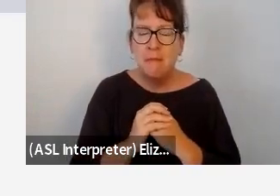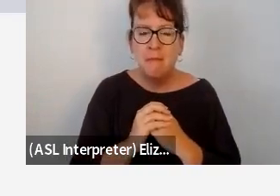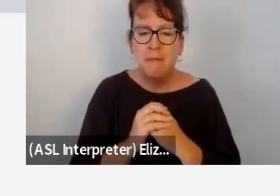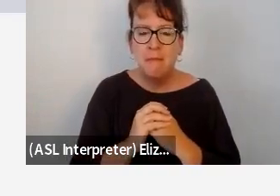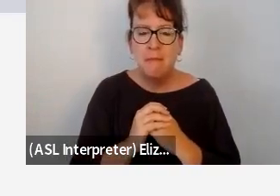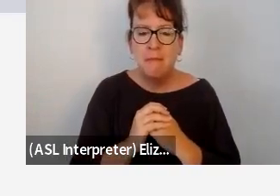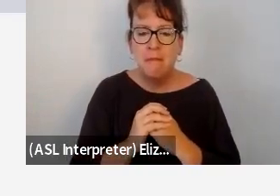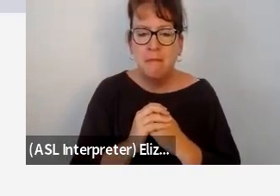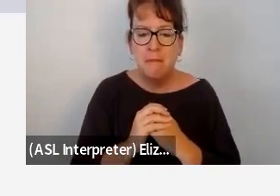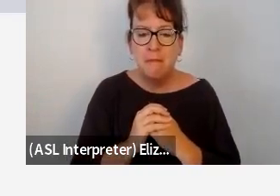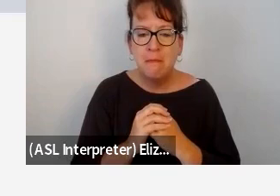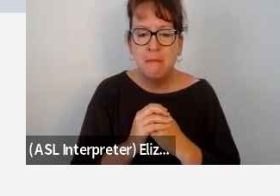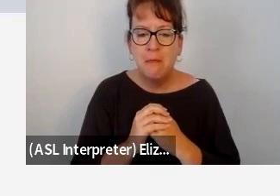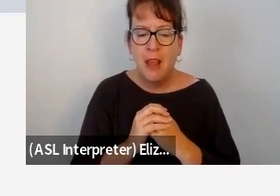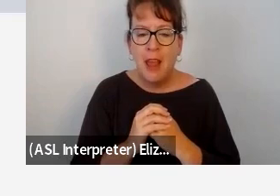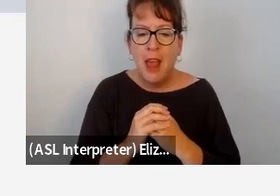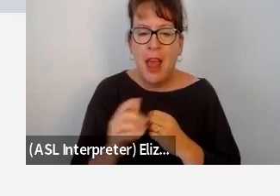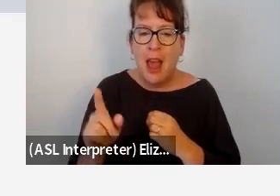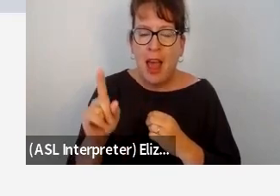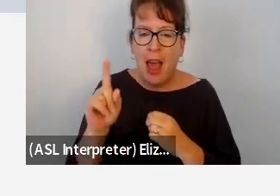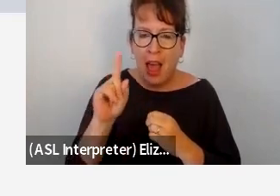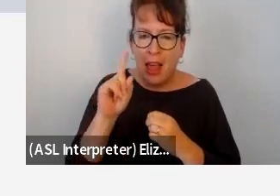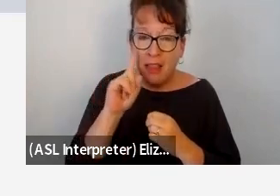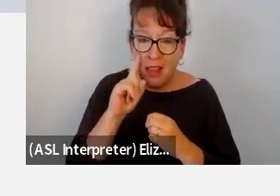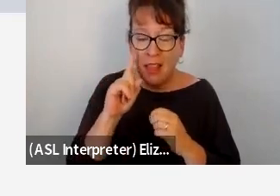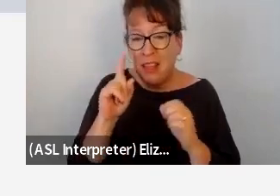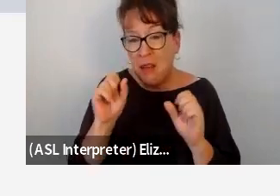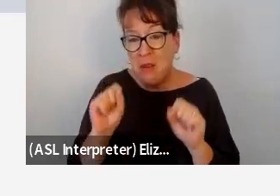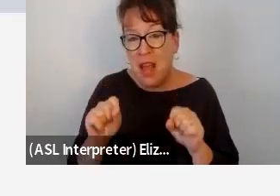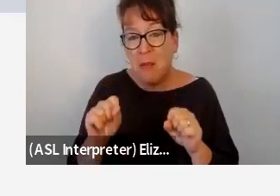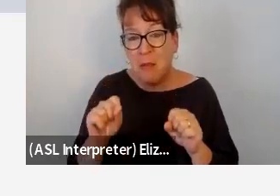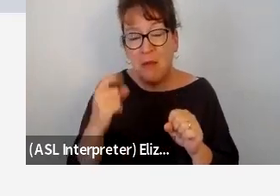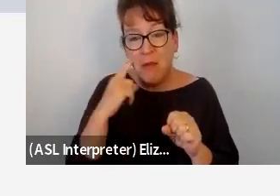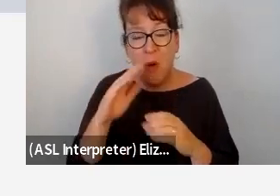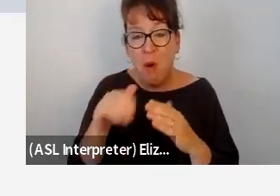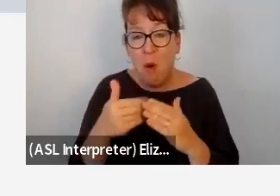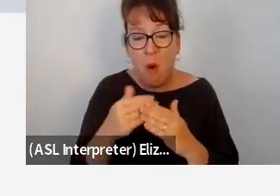publication of a summary of the results of these planning activities for transparency.